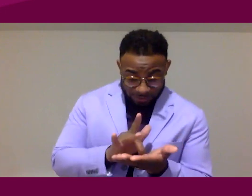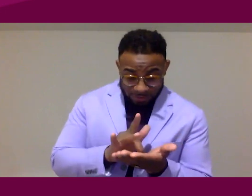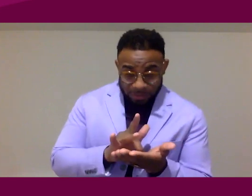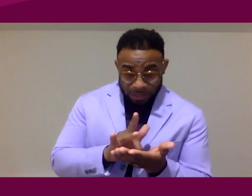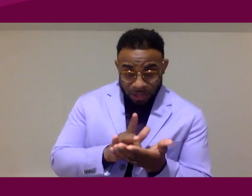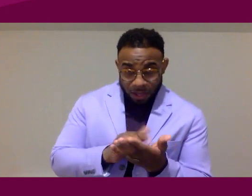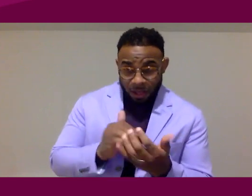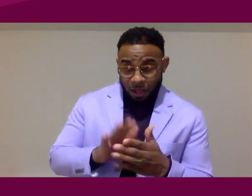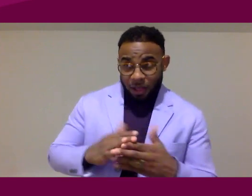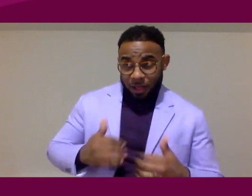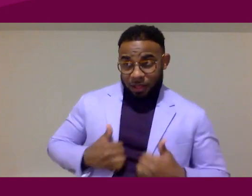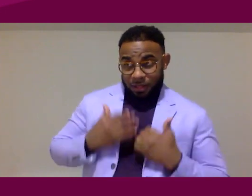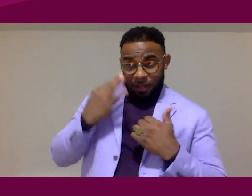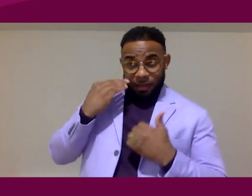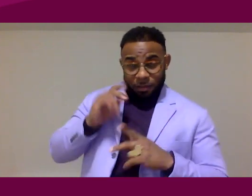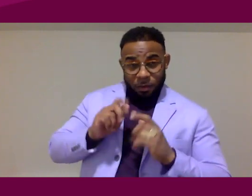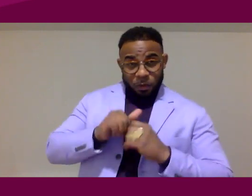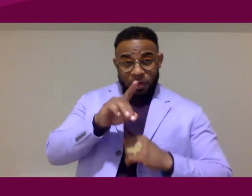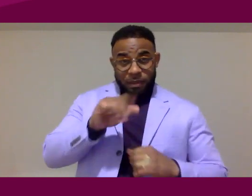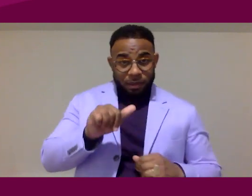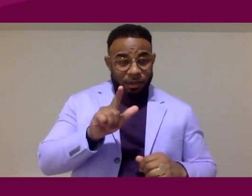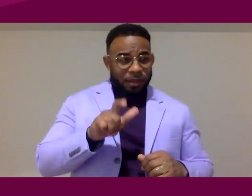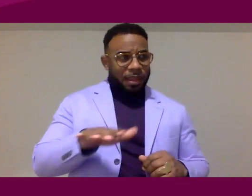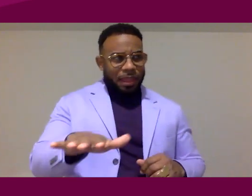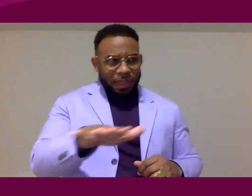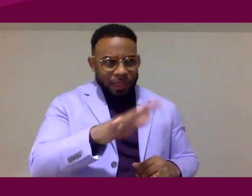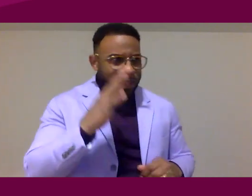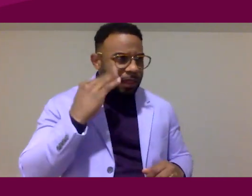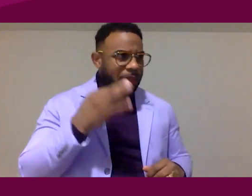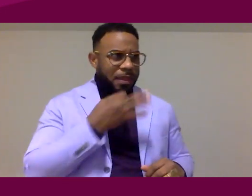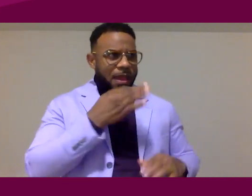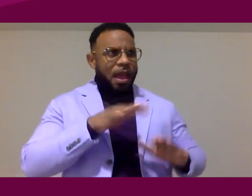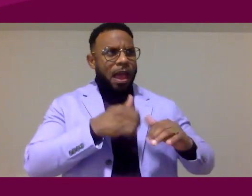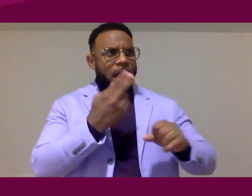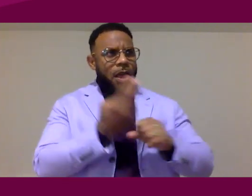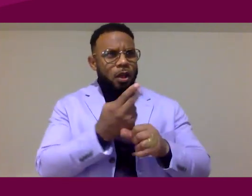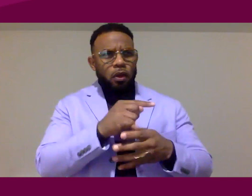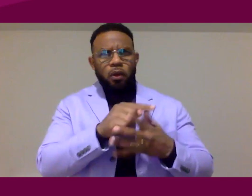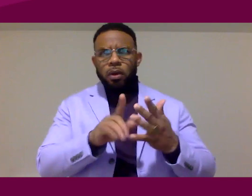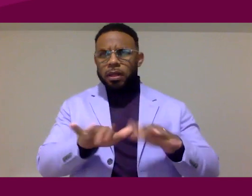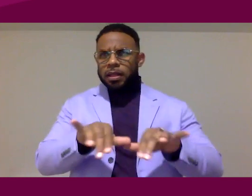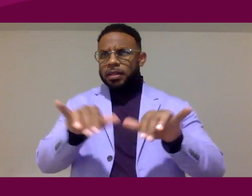the lived experience of people with disabilities that they're the experts in how to utilize their assistive technologies.